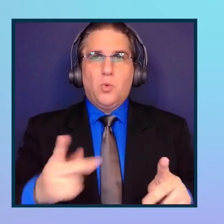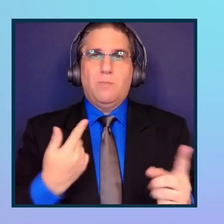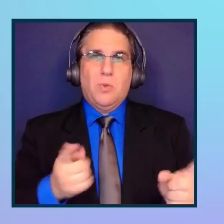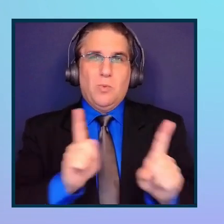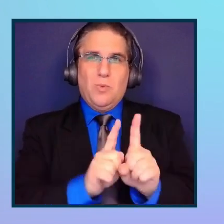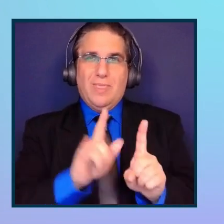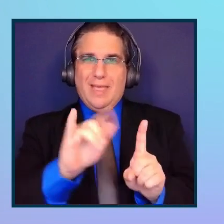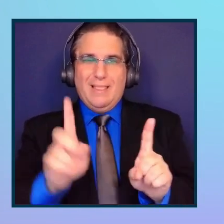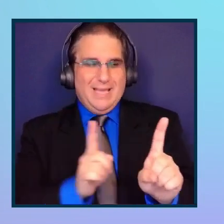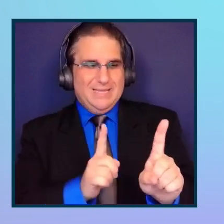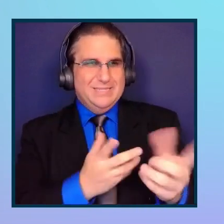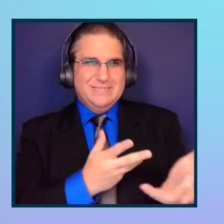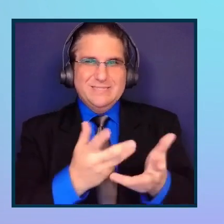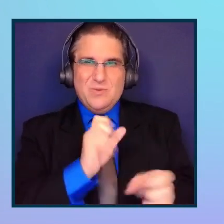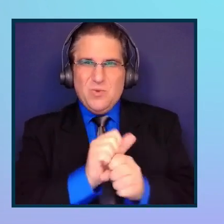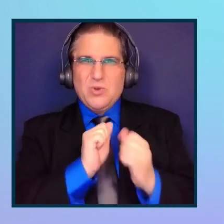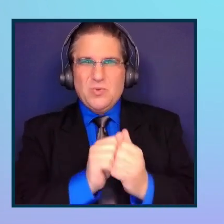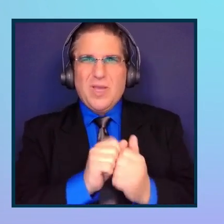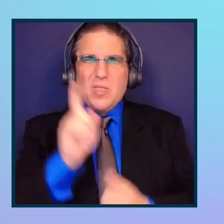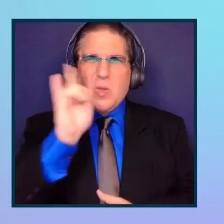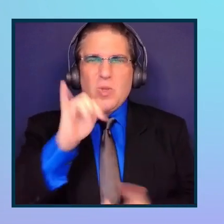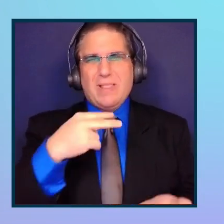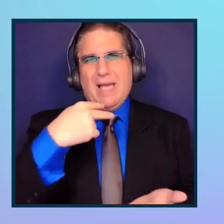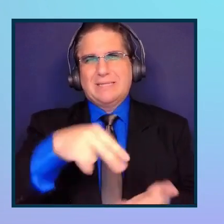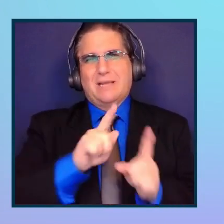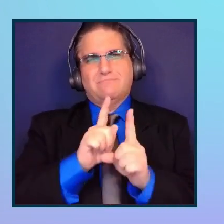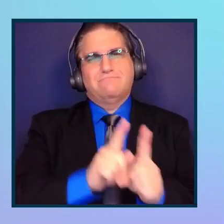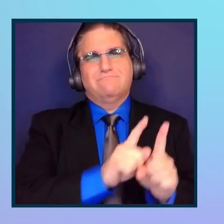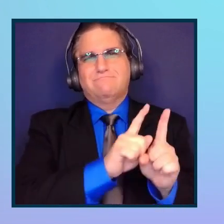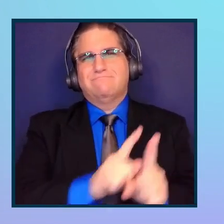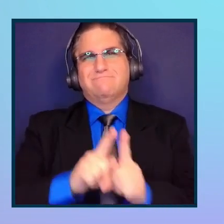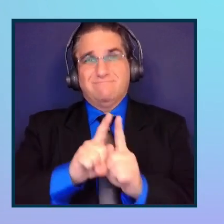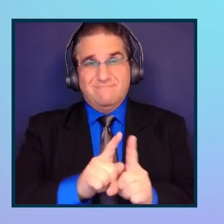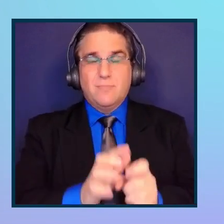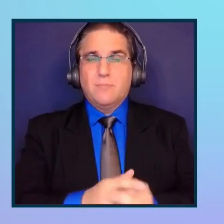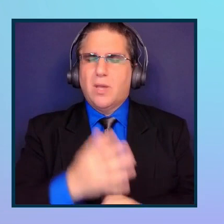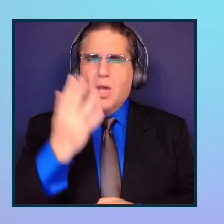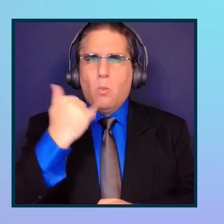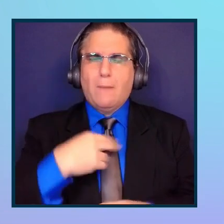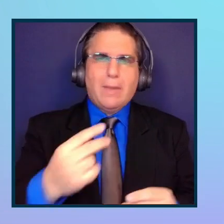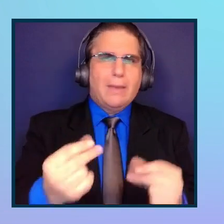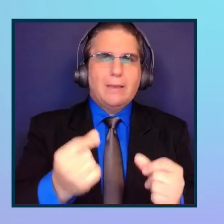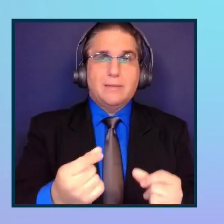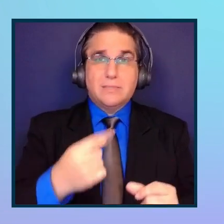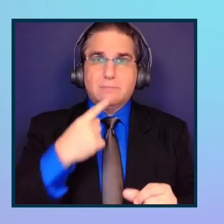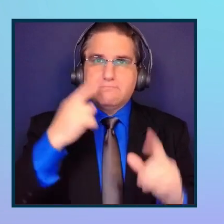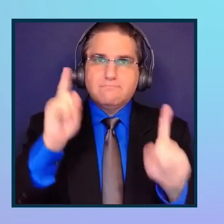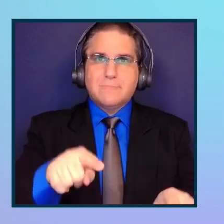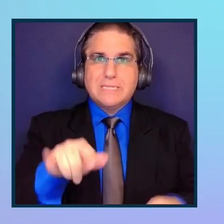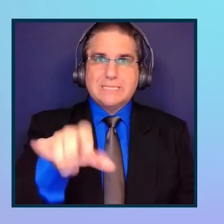But the reason that this was an instant yes for me, is because I have such respect and admiration